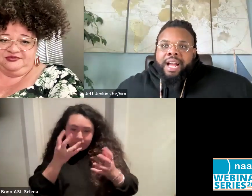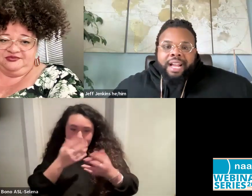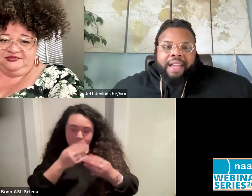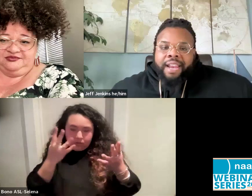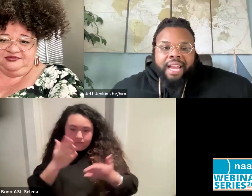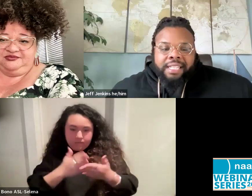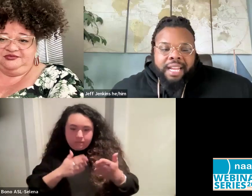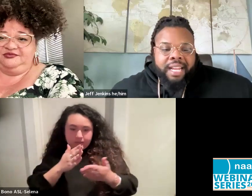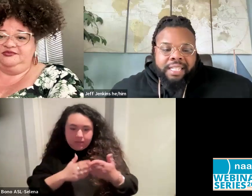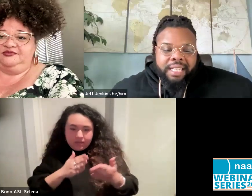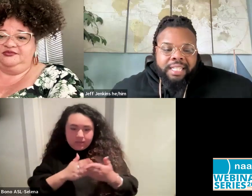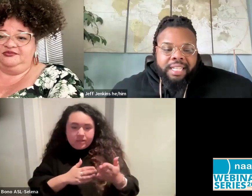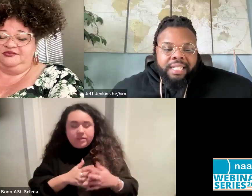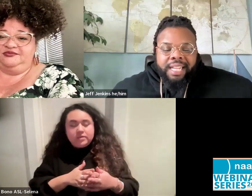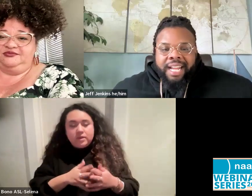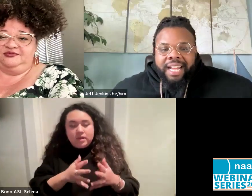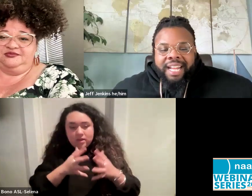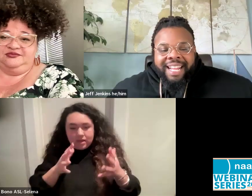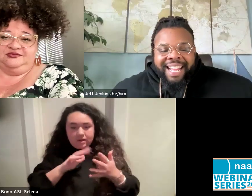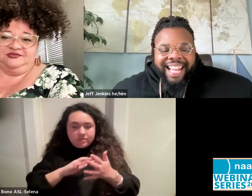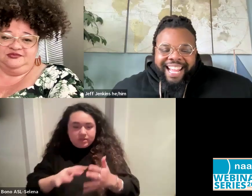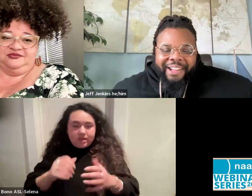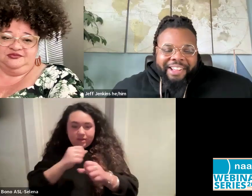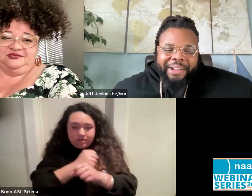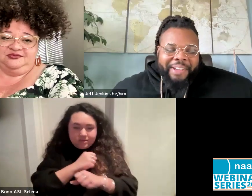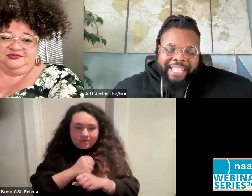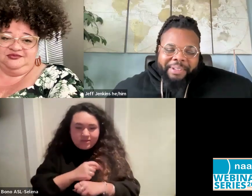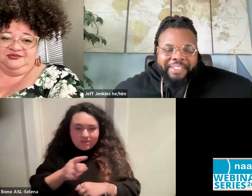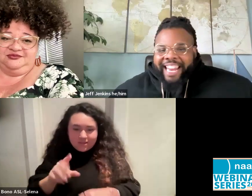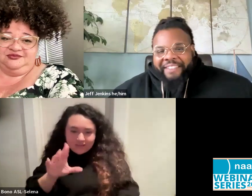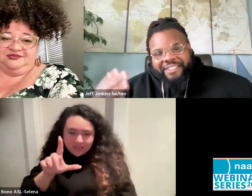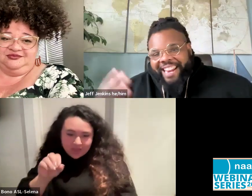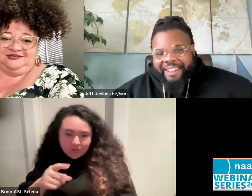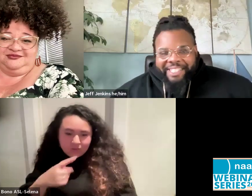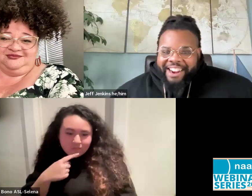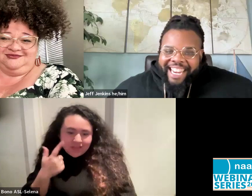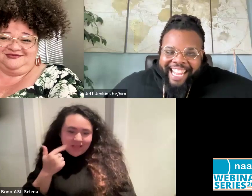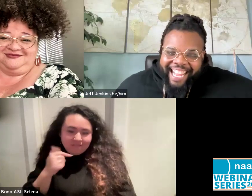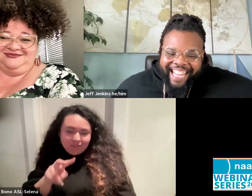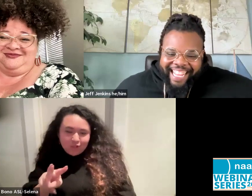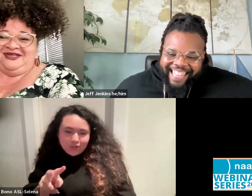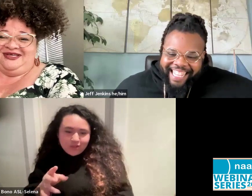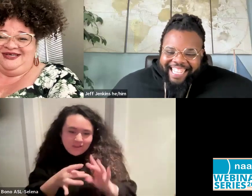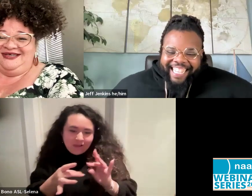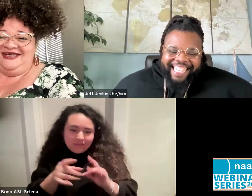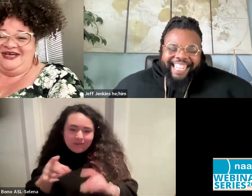I gave a lot of study in statistics our clue has to be over here left and right outside